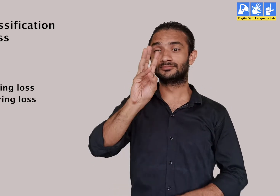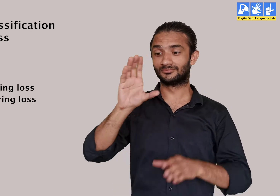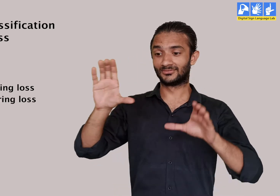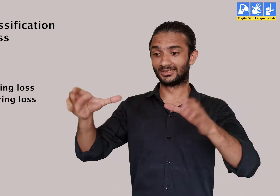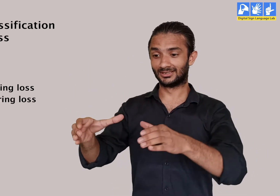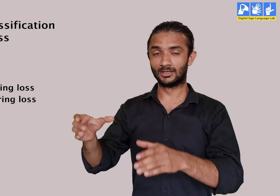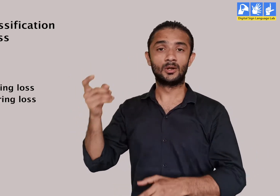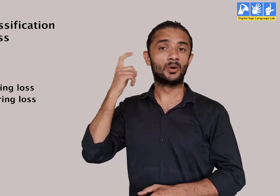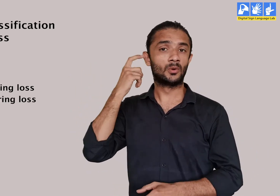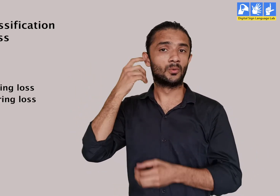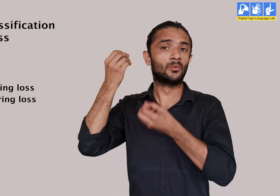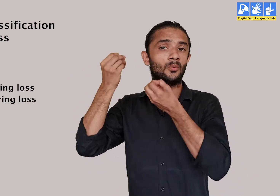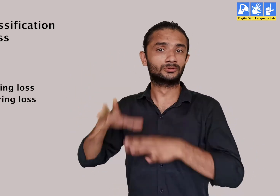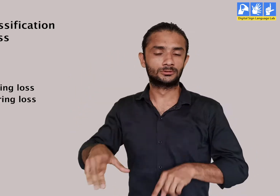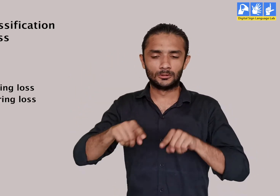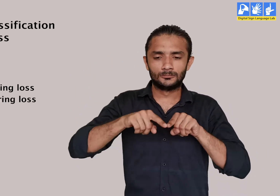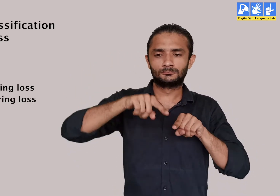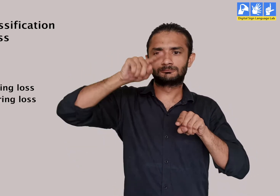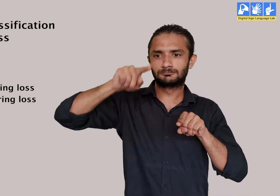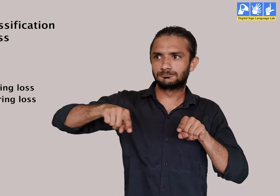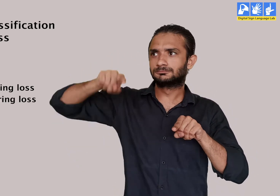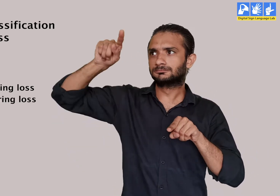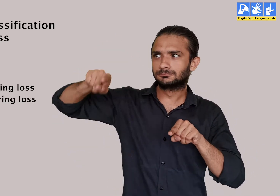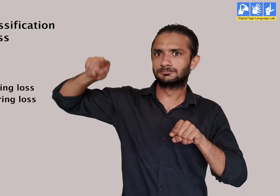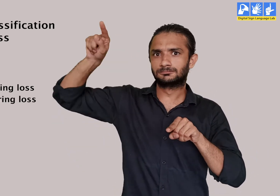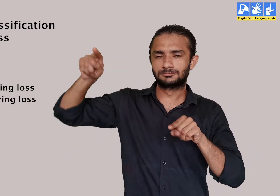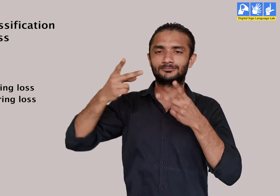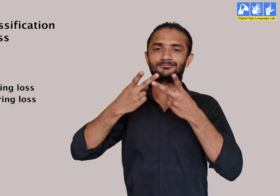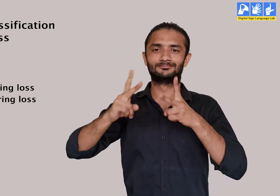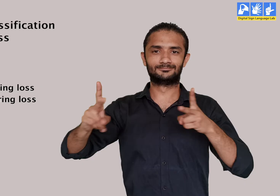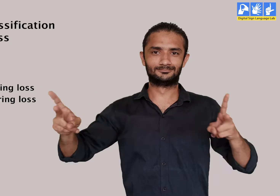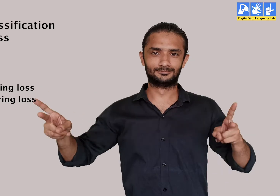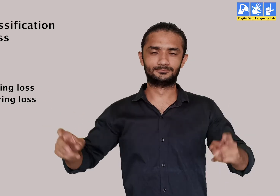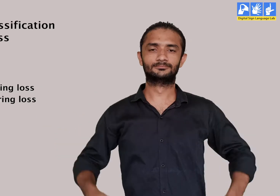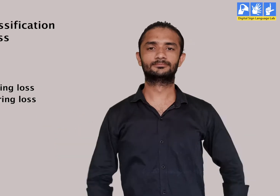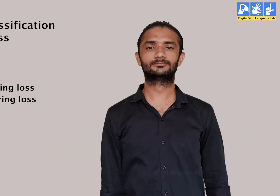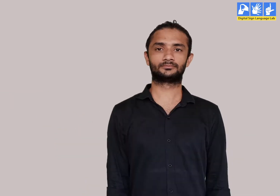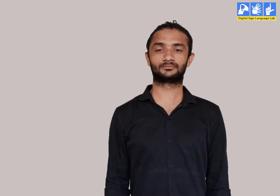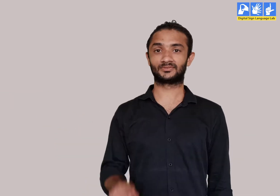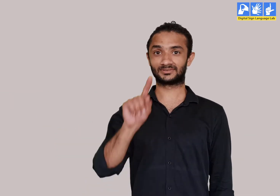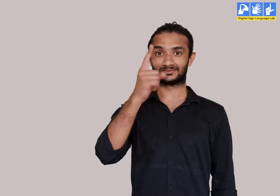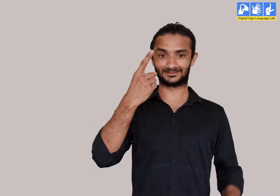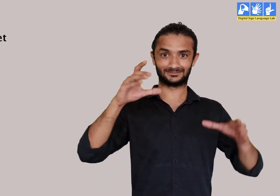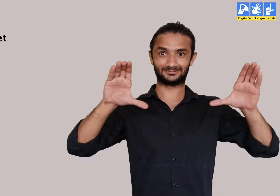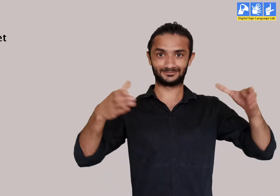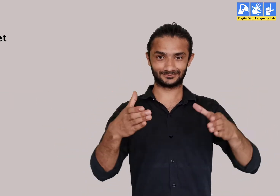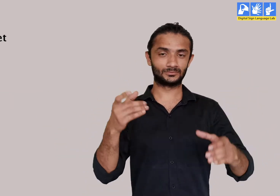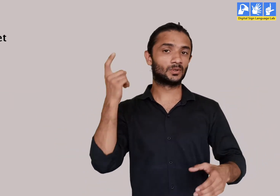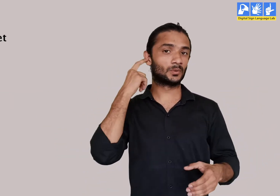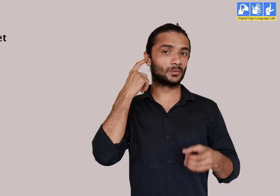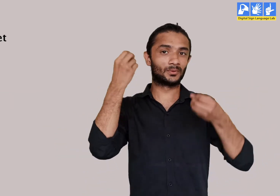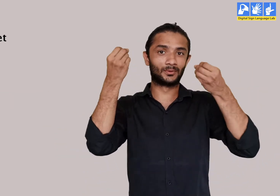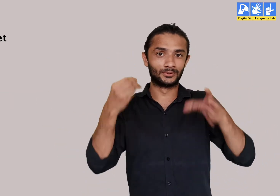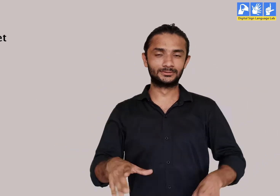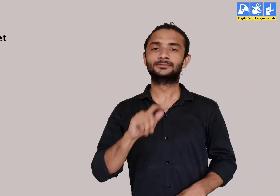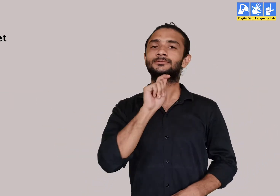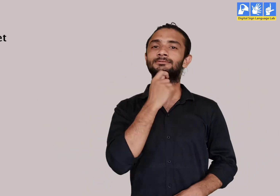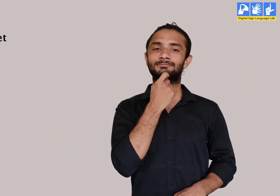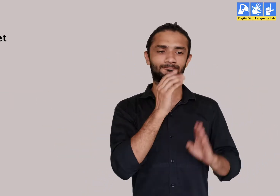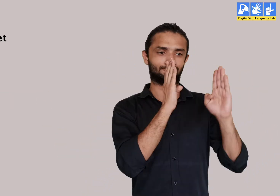Fourth, Degree of hearing loss We will first discuss age of onset.